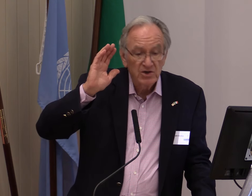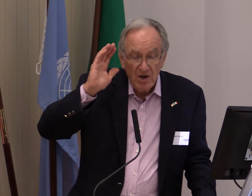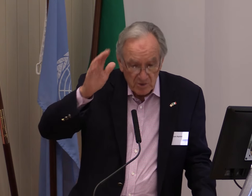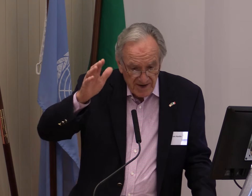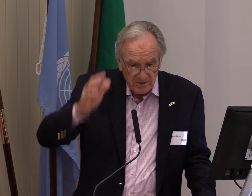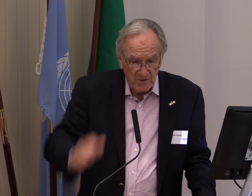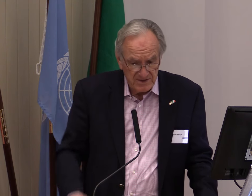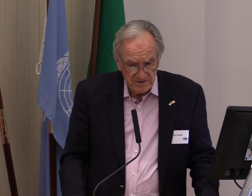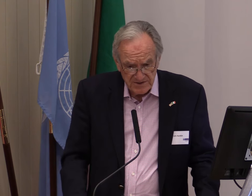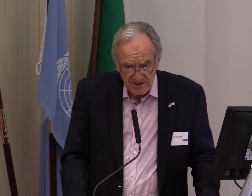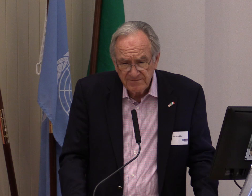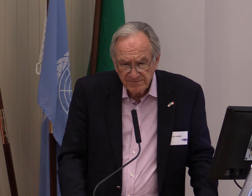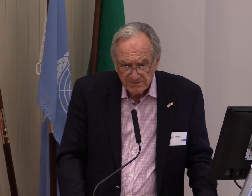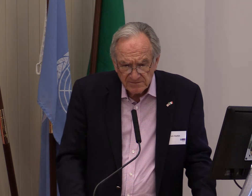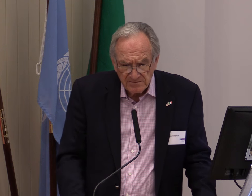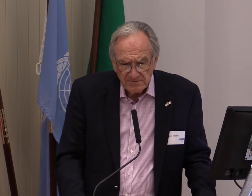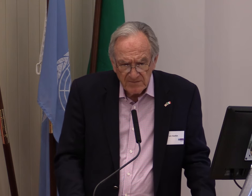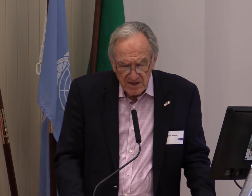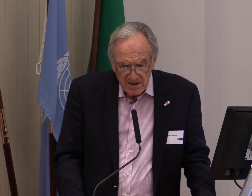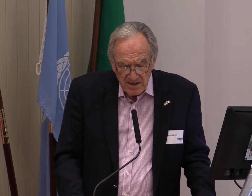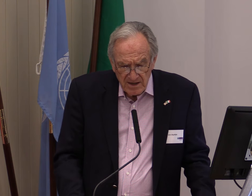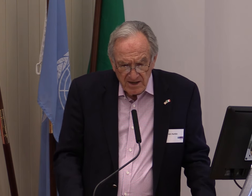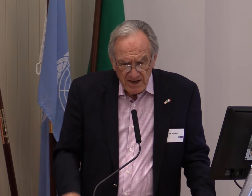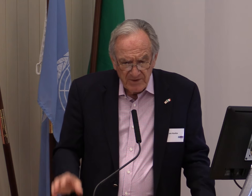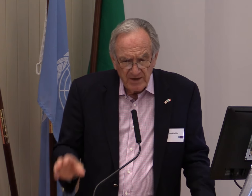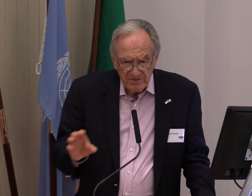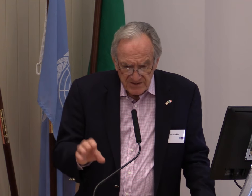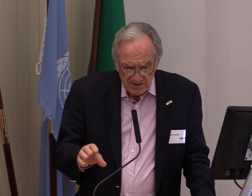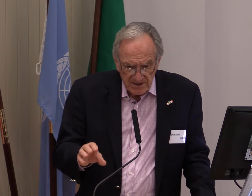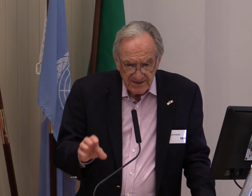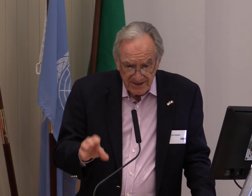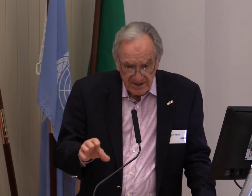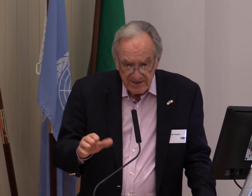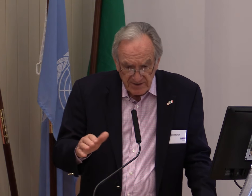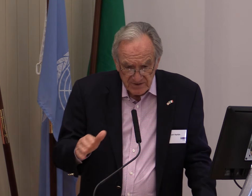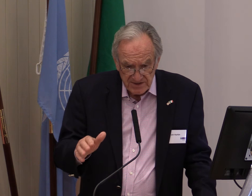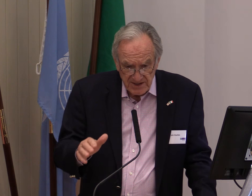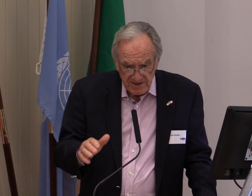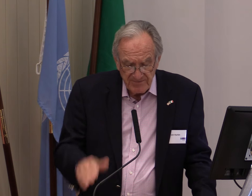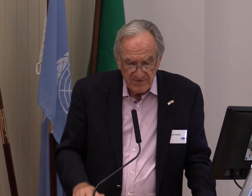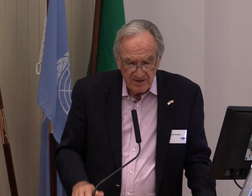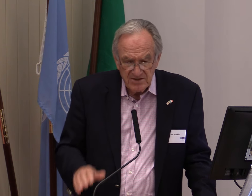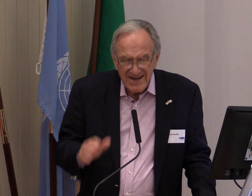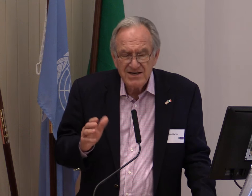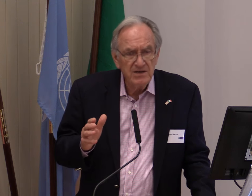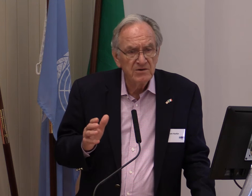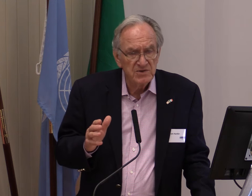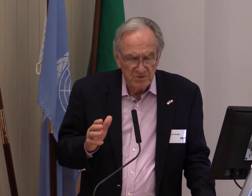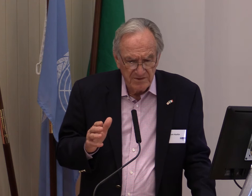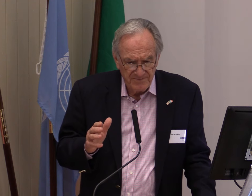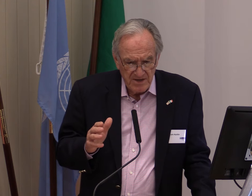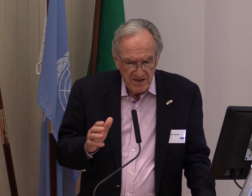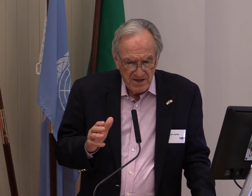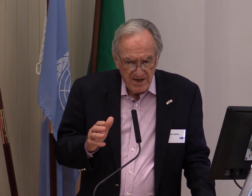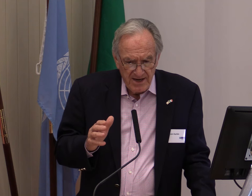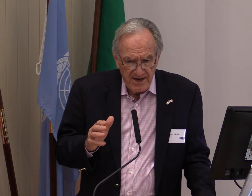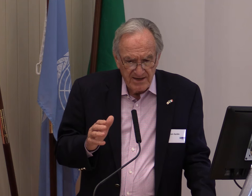in Colorado, a western state, I went out to visit Kelly, that was his name. 19 years old,